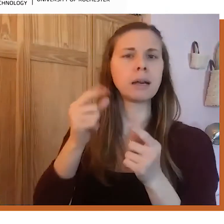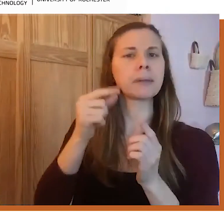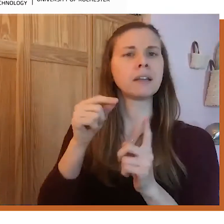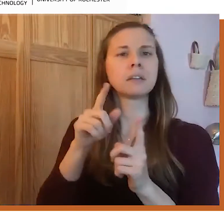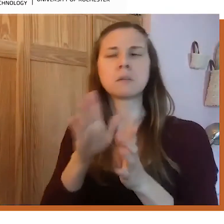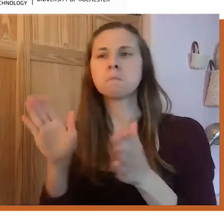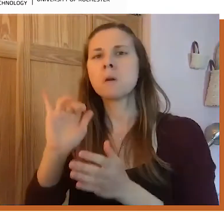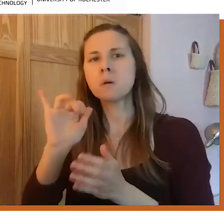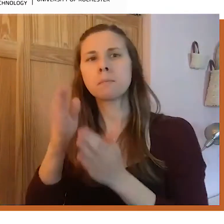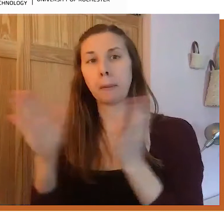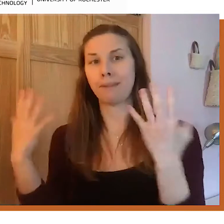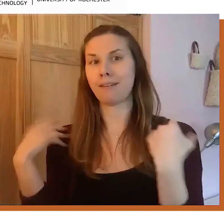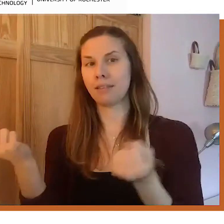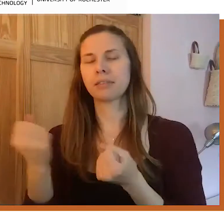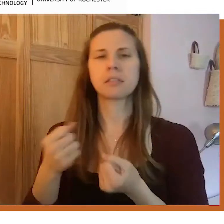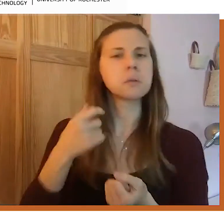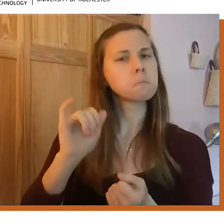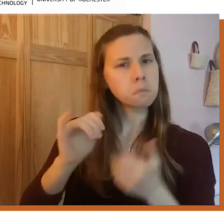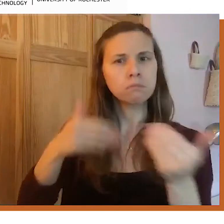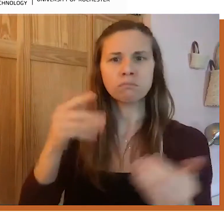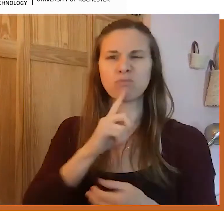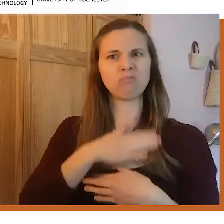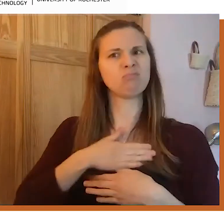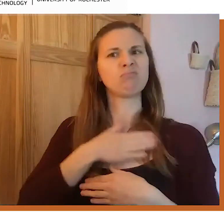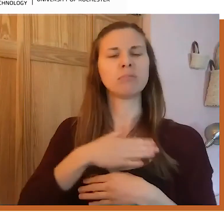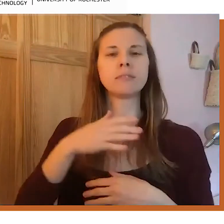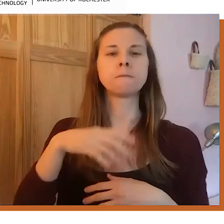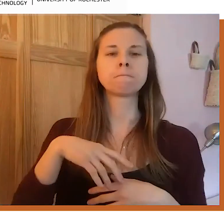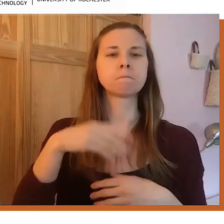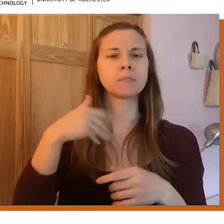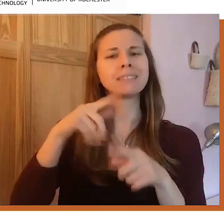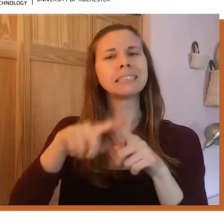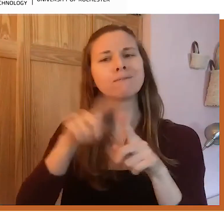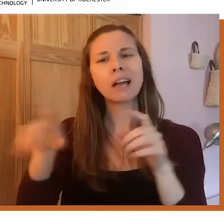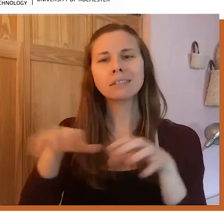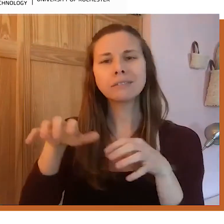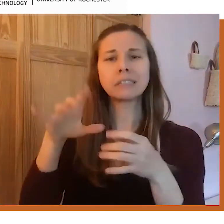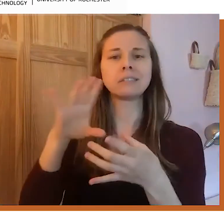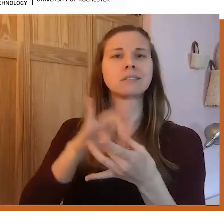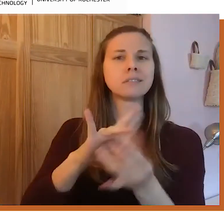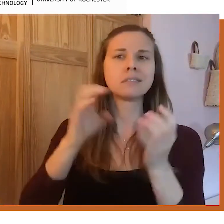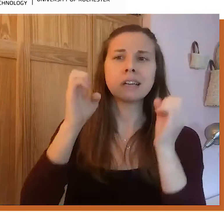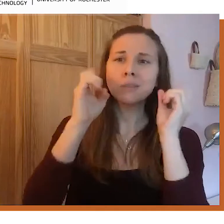more dry-lab type of work, more public-health type of work. They have a variety of activities